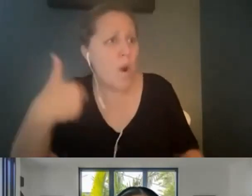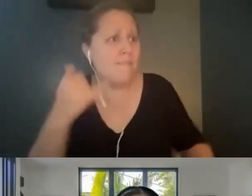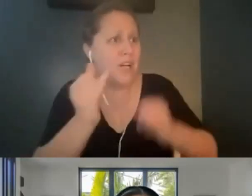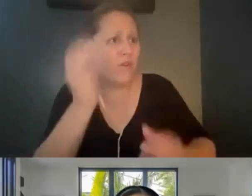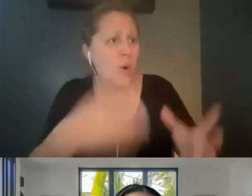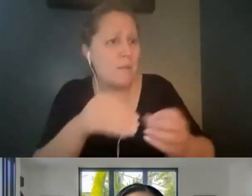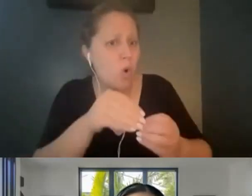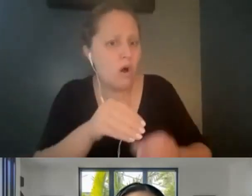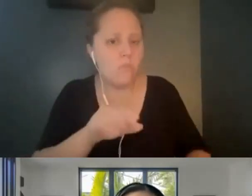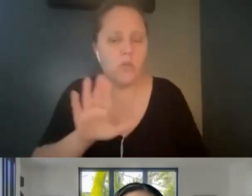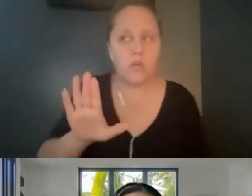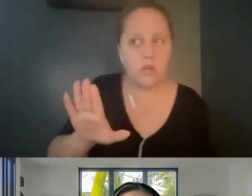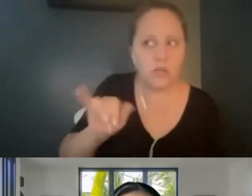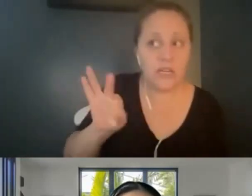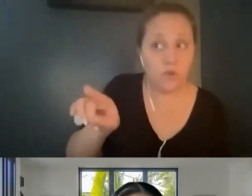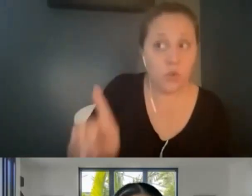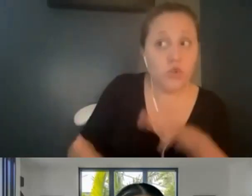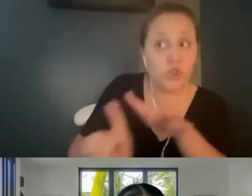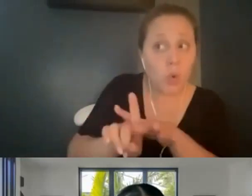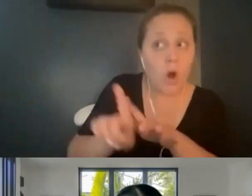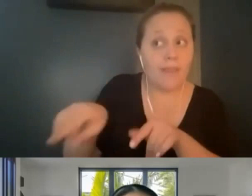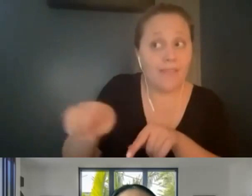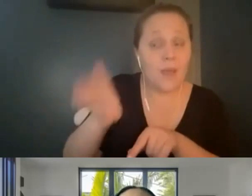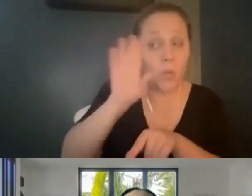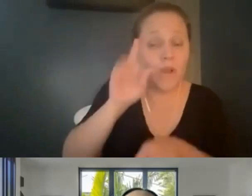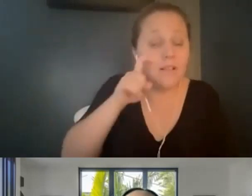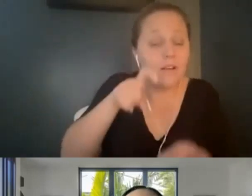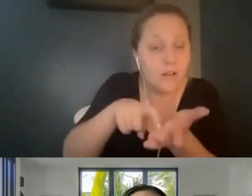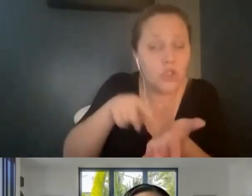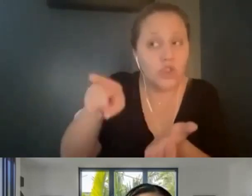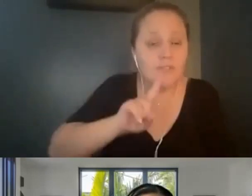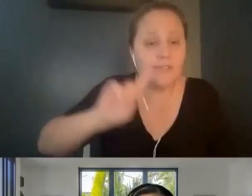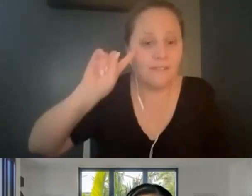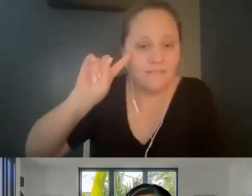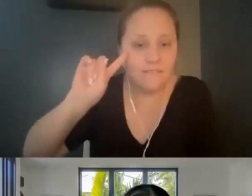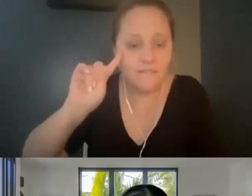get there they might realize that she's deaf so what's the plan gonna be?